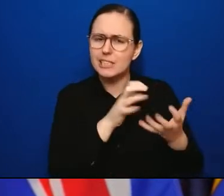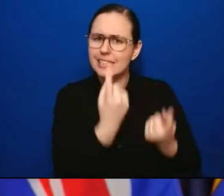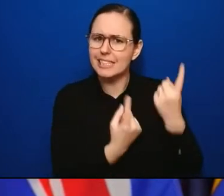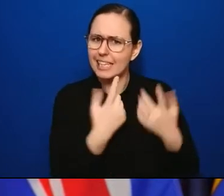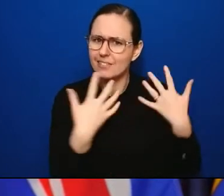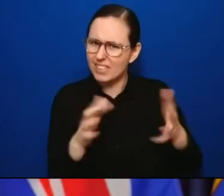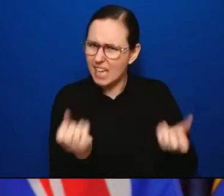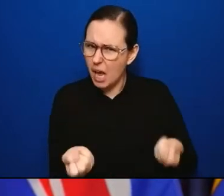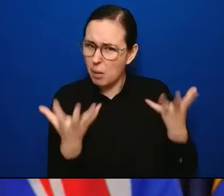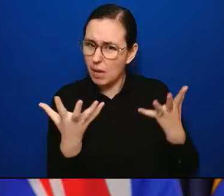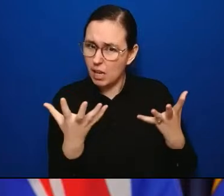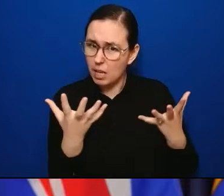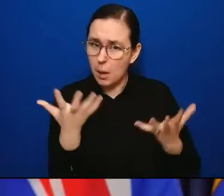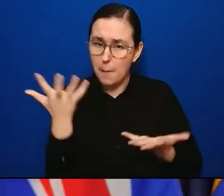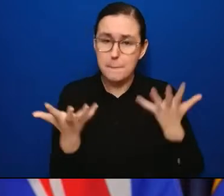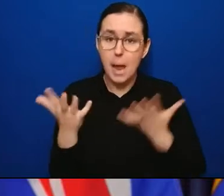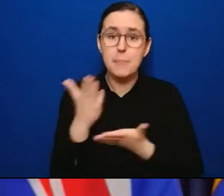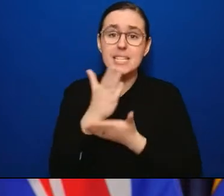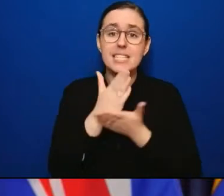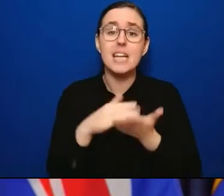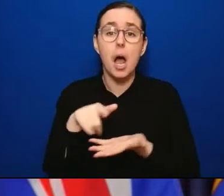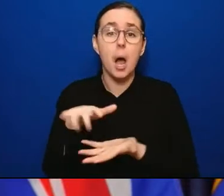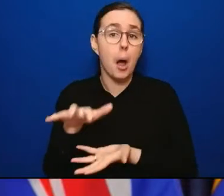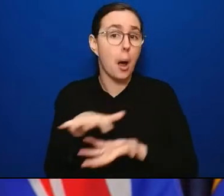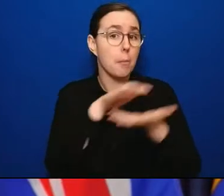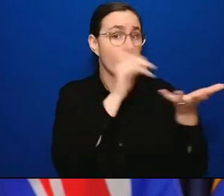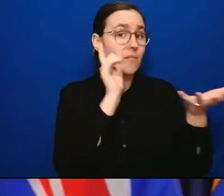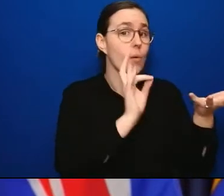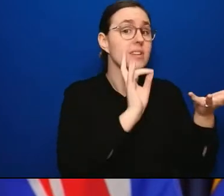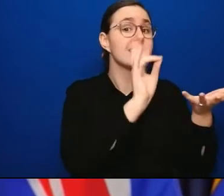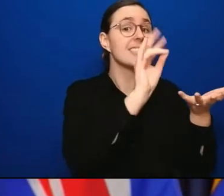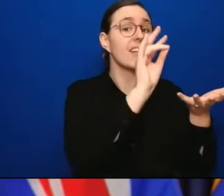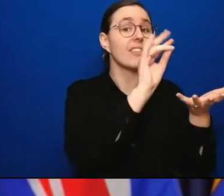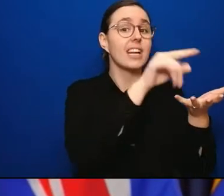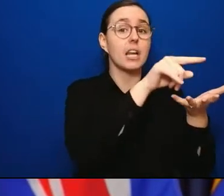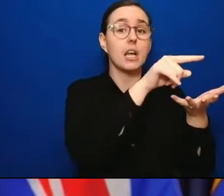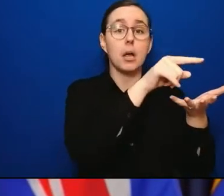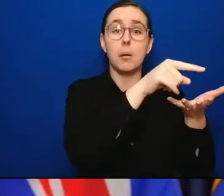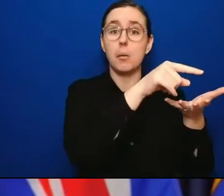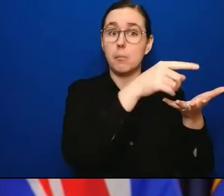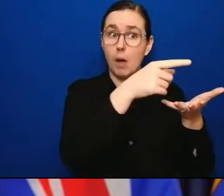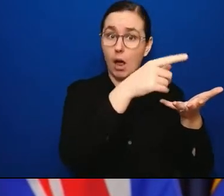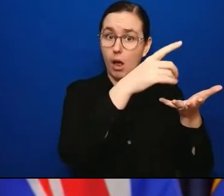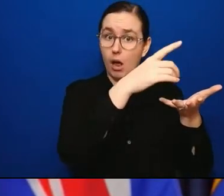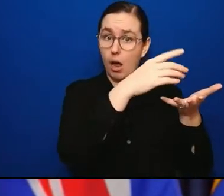you know, is it starting to plateau could tests that were